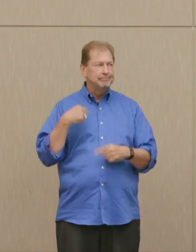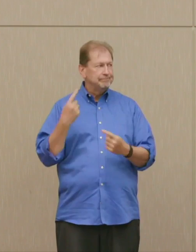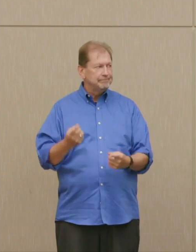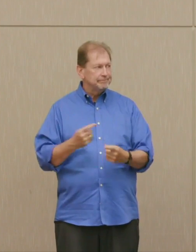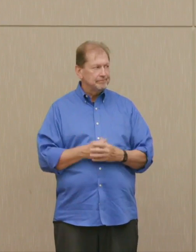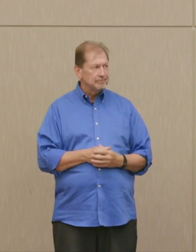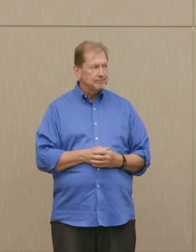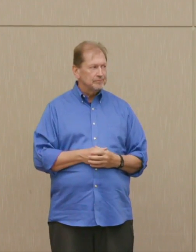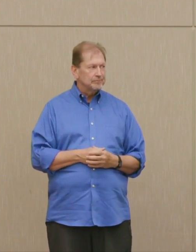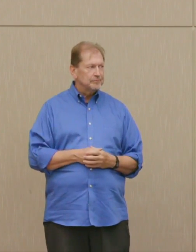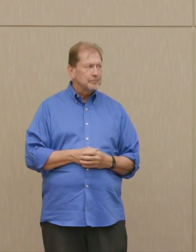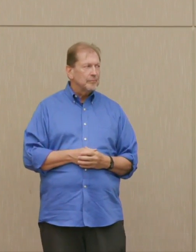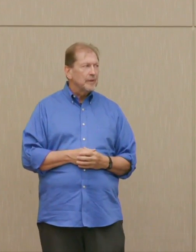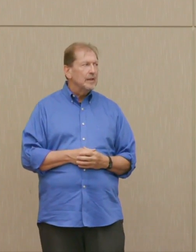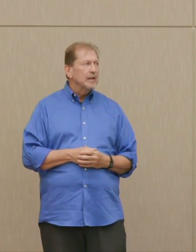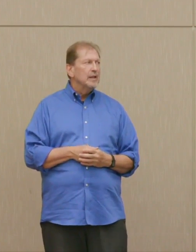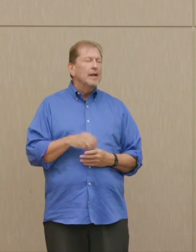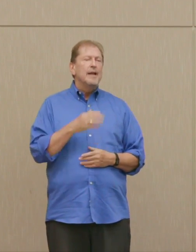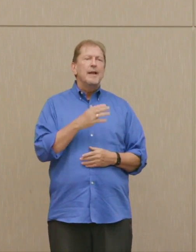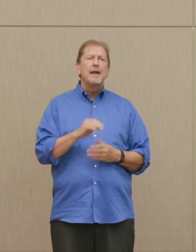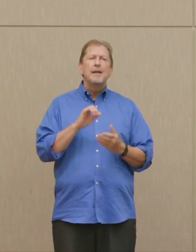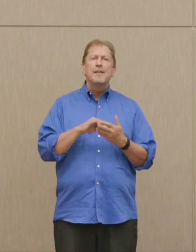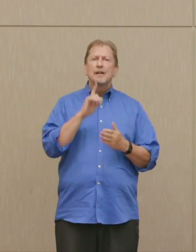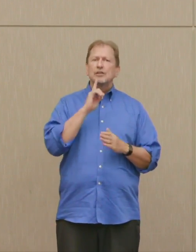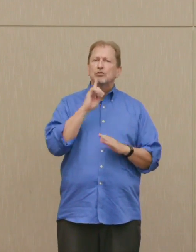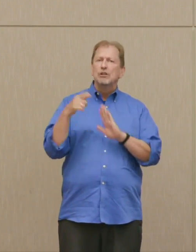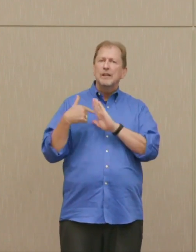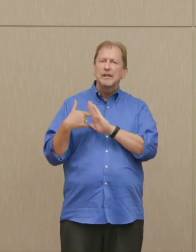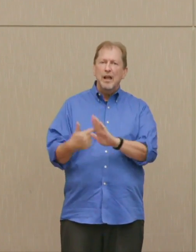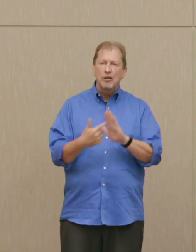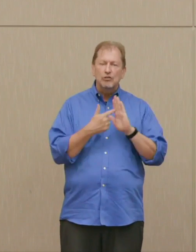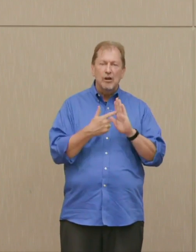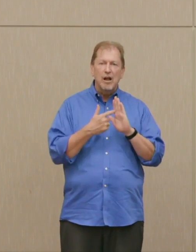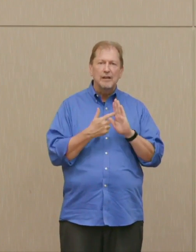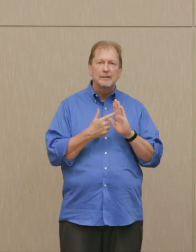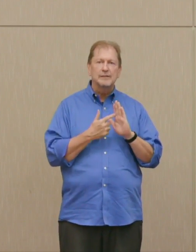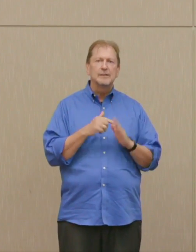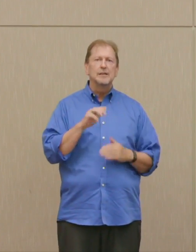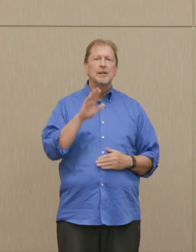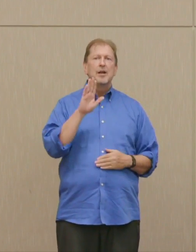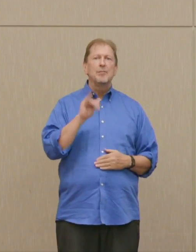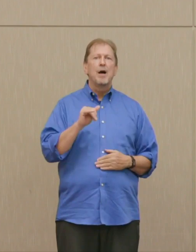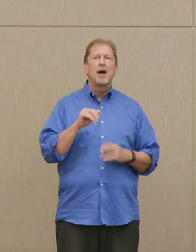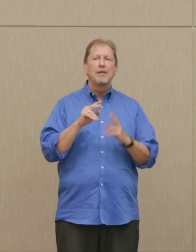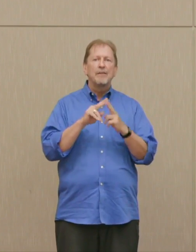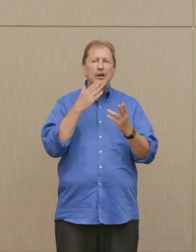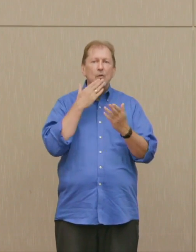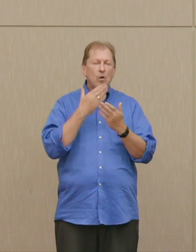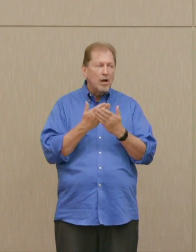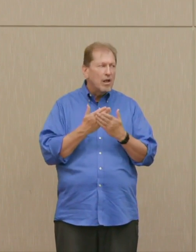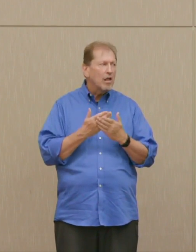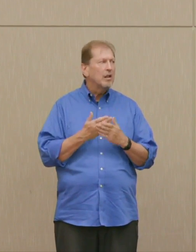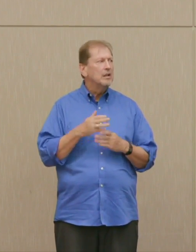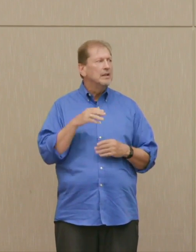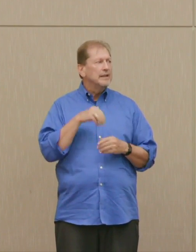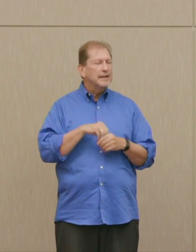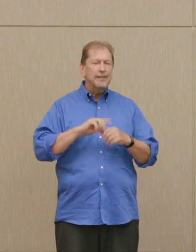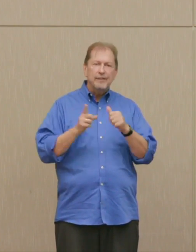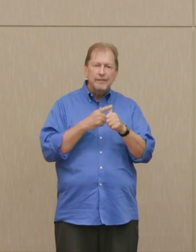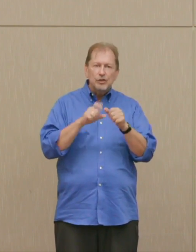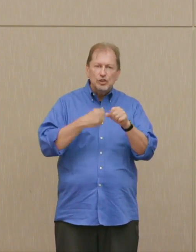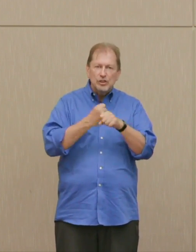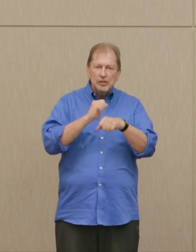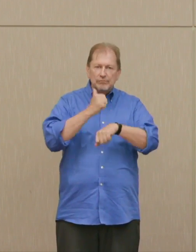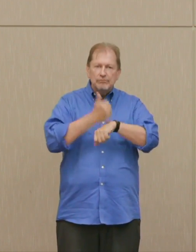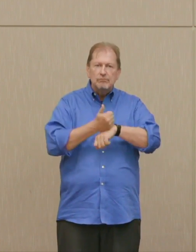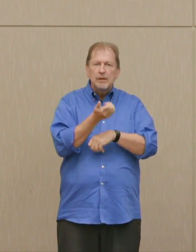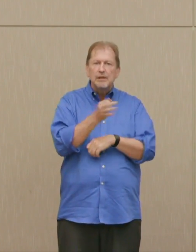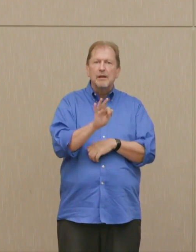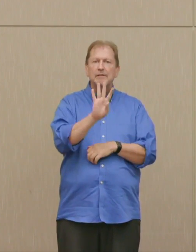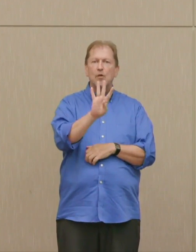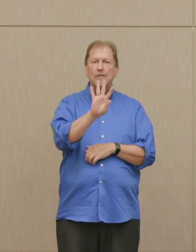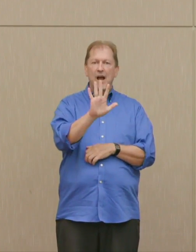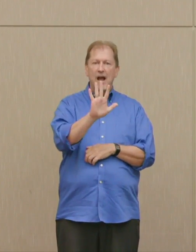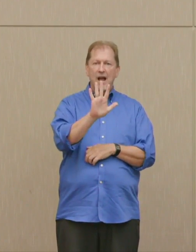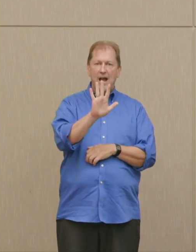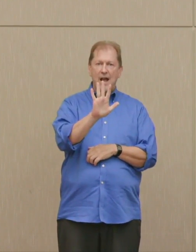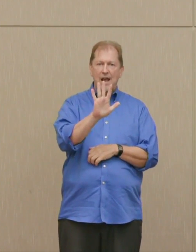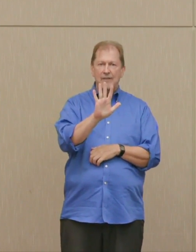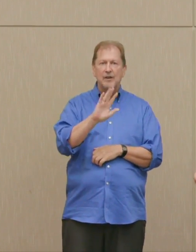In fact, it was characterized very well in the first year, in 1945, with Hiroshima and